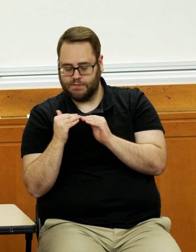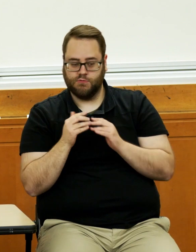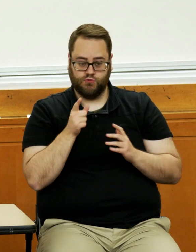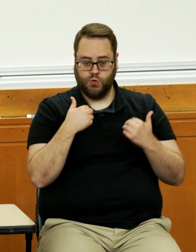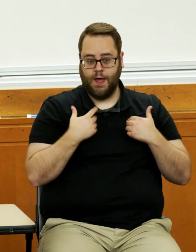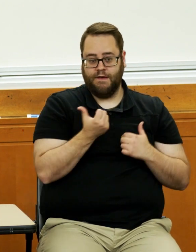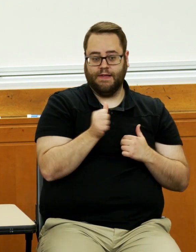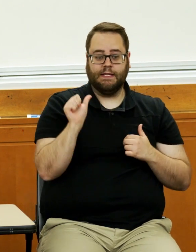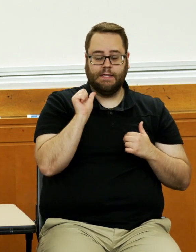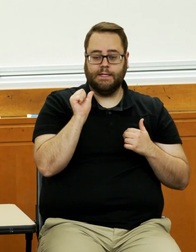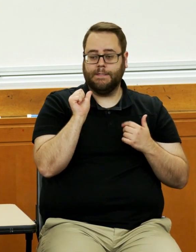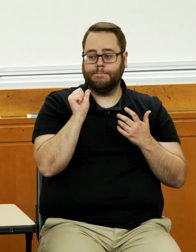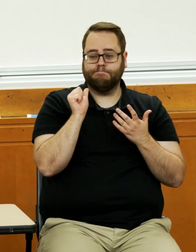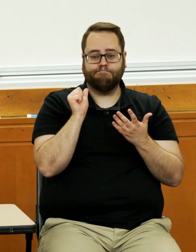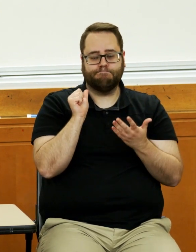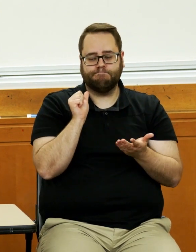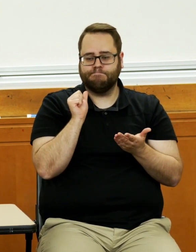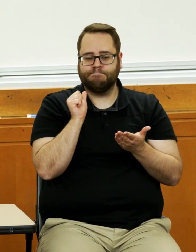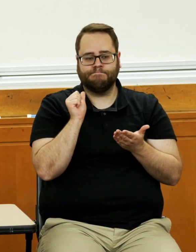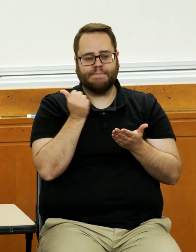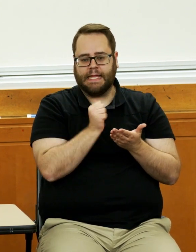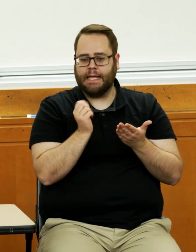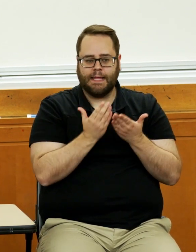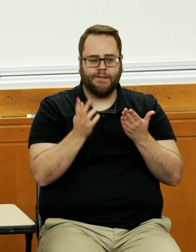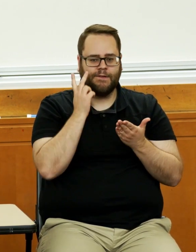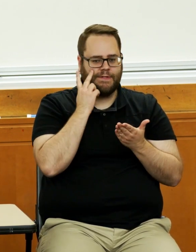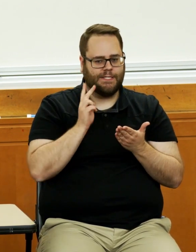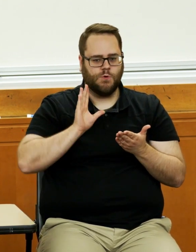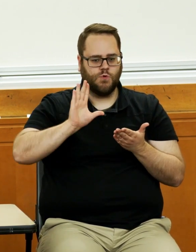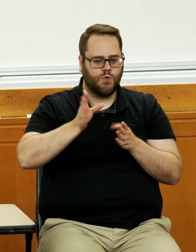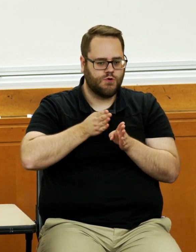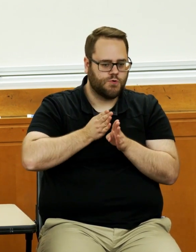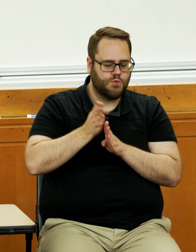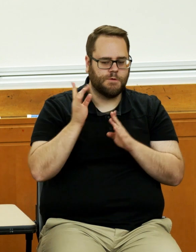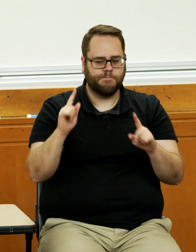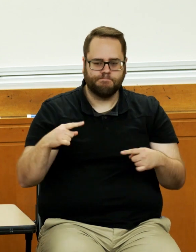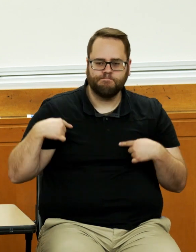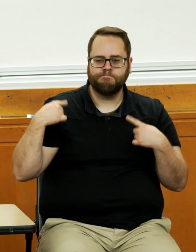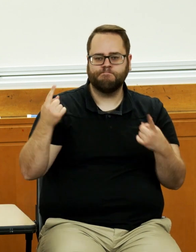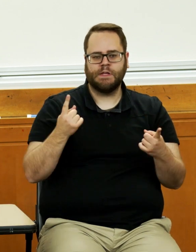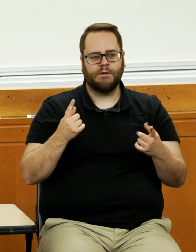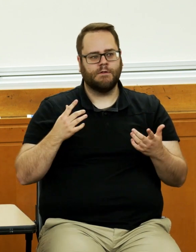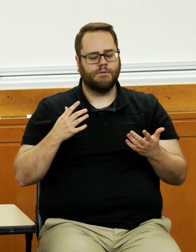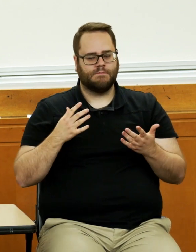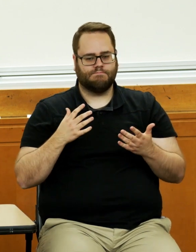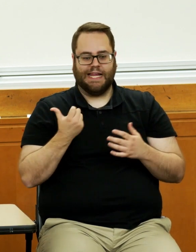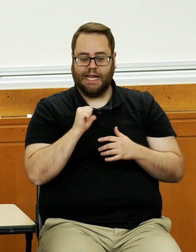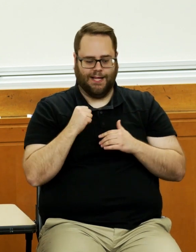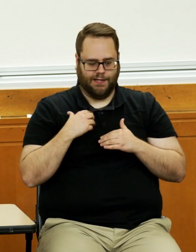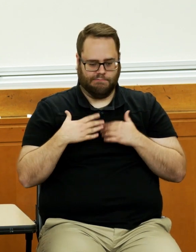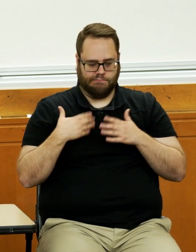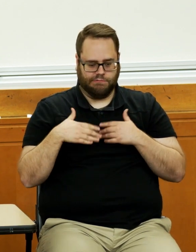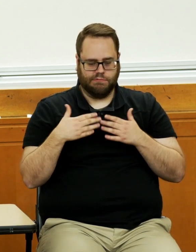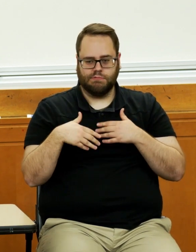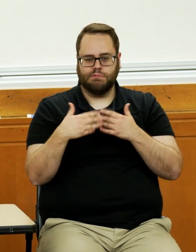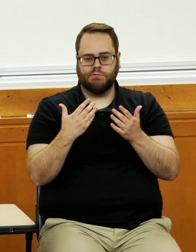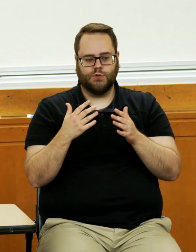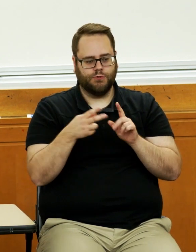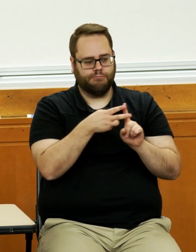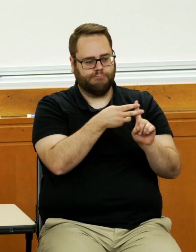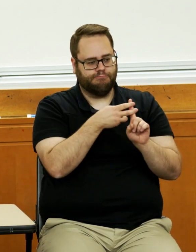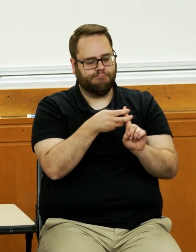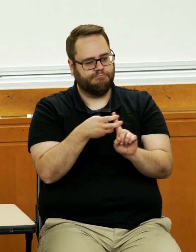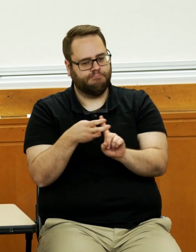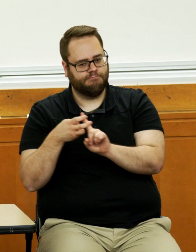have any thing that you've seen in your career and are there movements to you know recruit more black